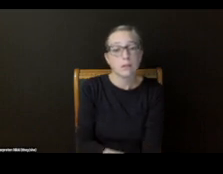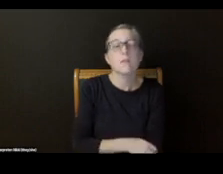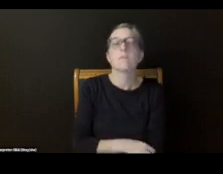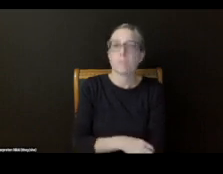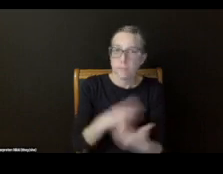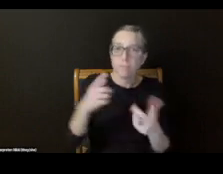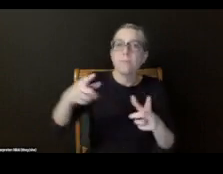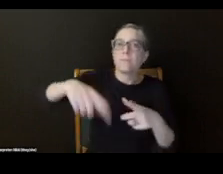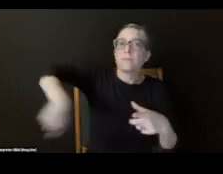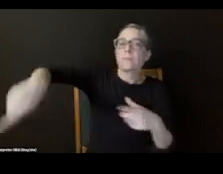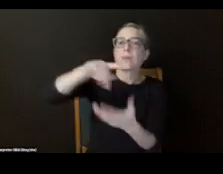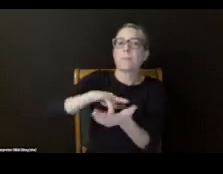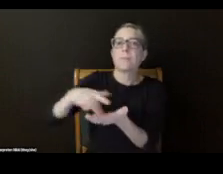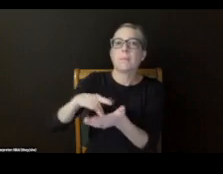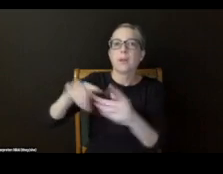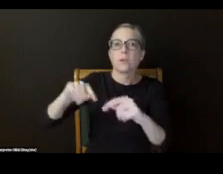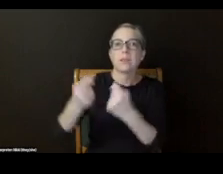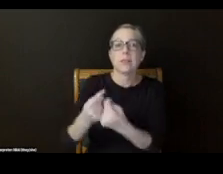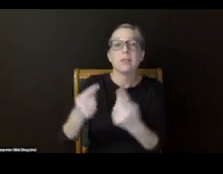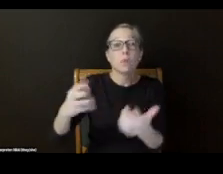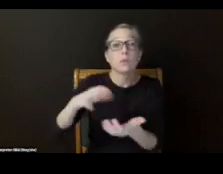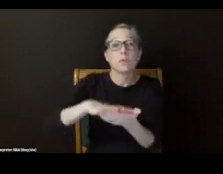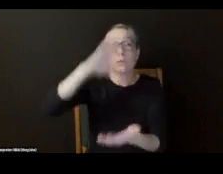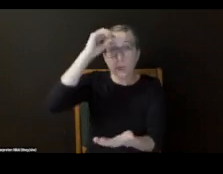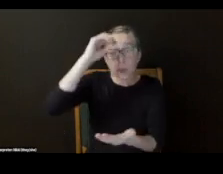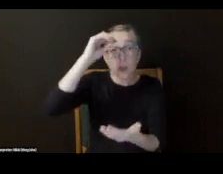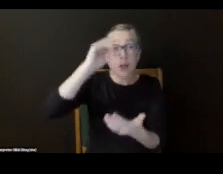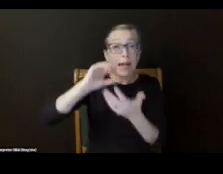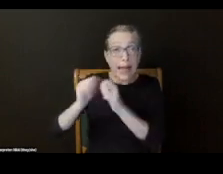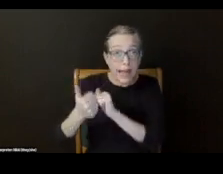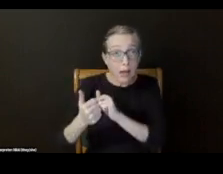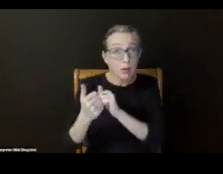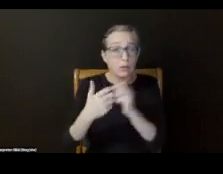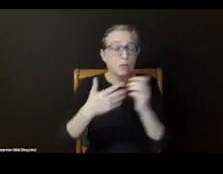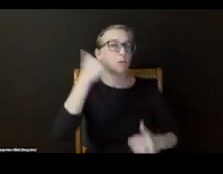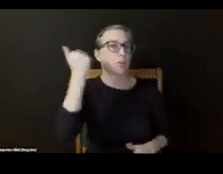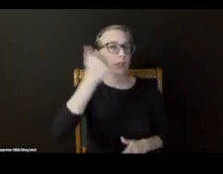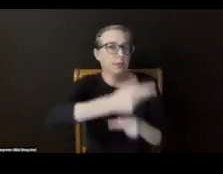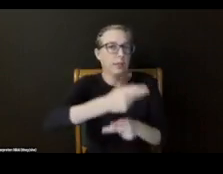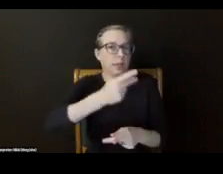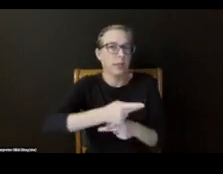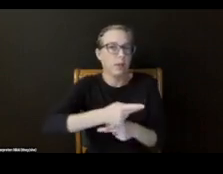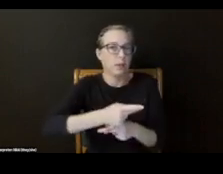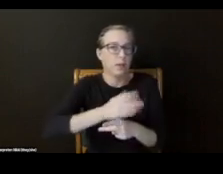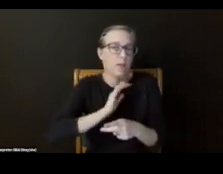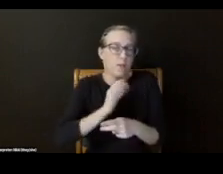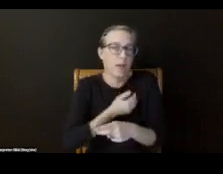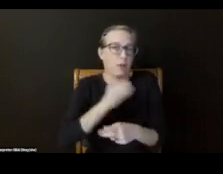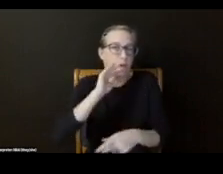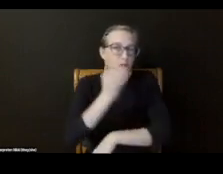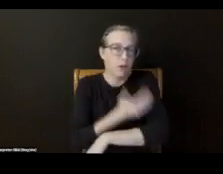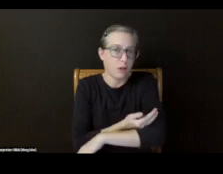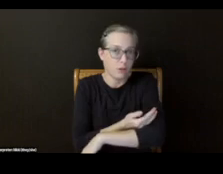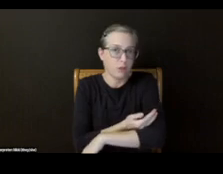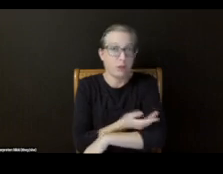And they took it and ran with it. They put it in the notes in the nurse's notes.